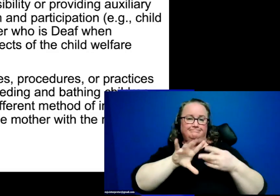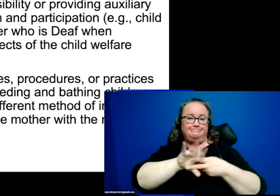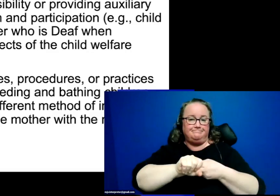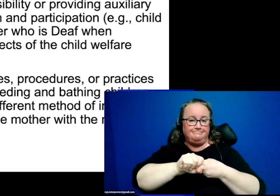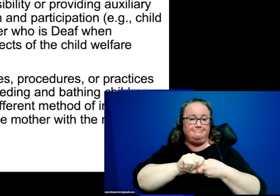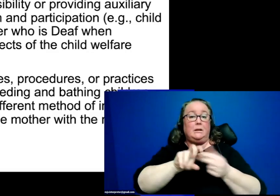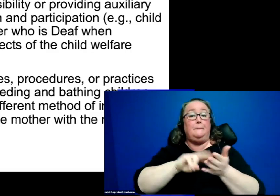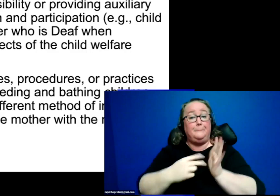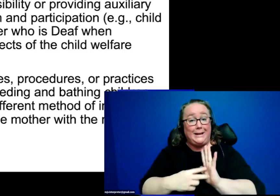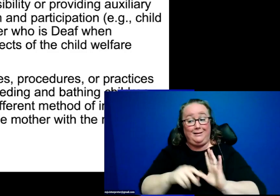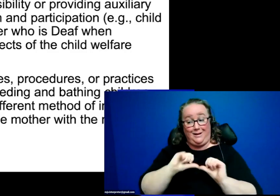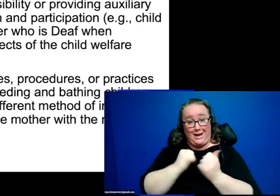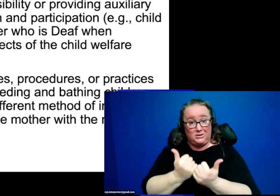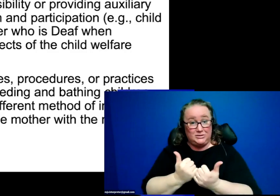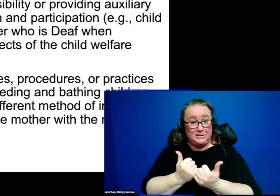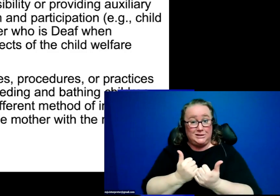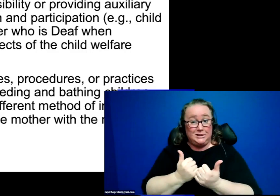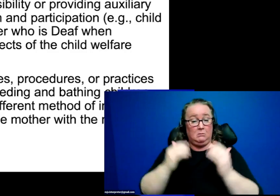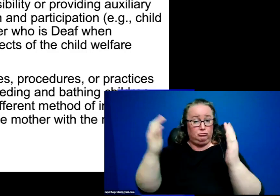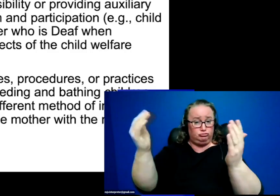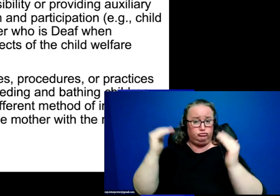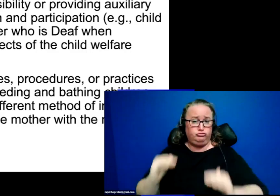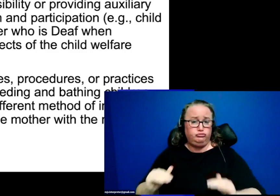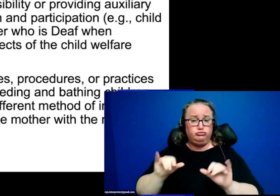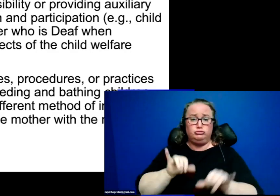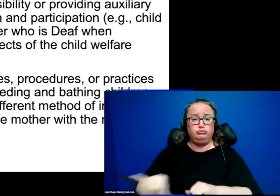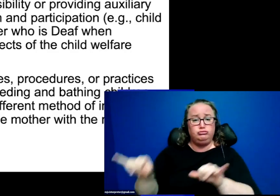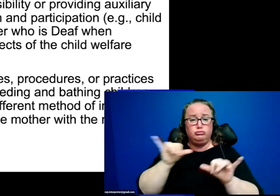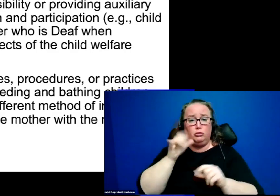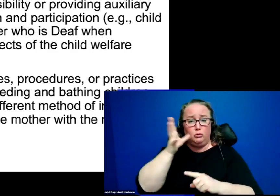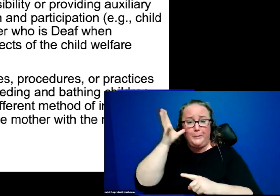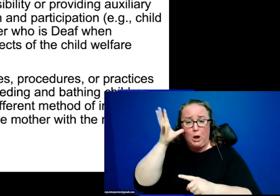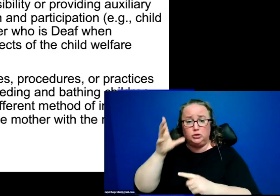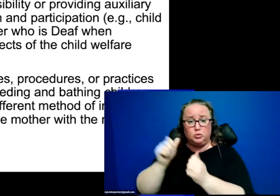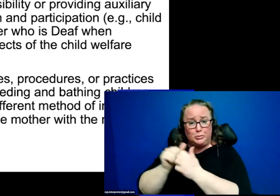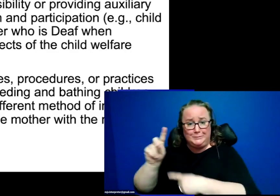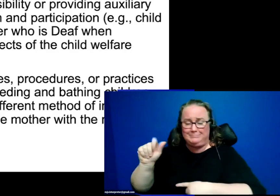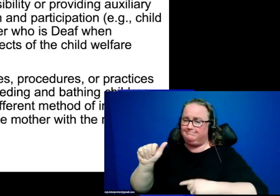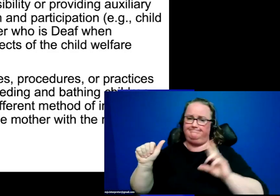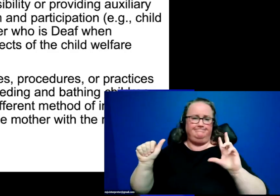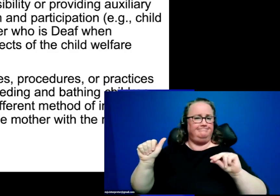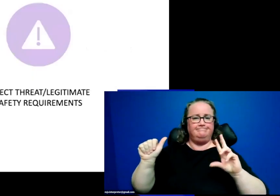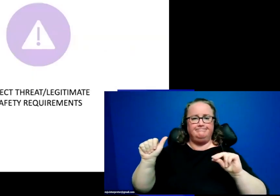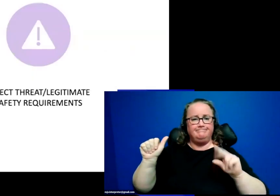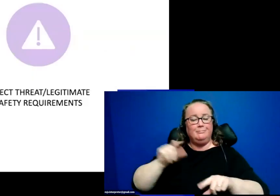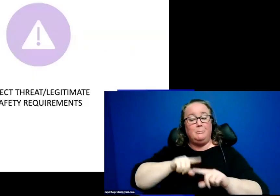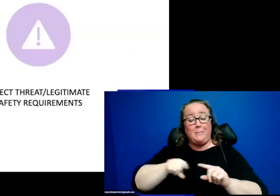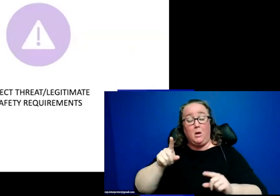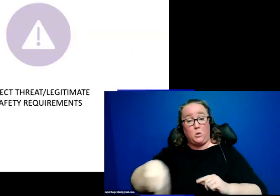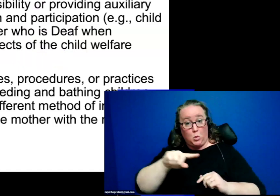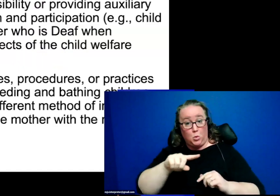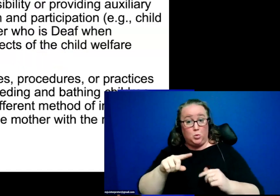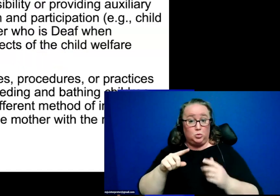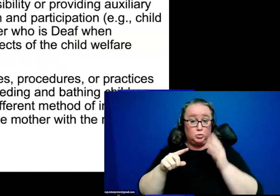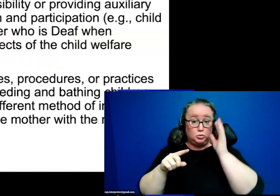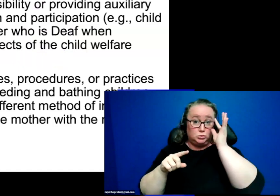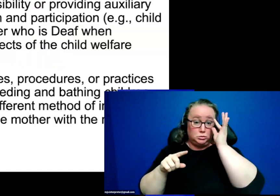agencies need to lower standards for parents with disabilities. Instead, it means that these services- Next.